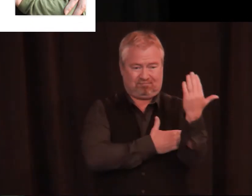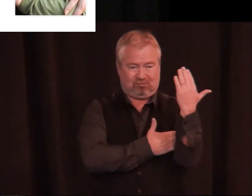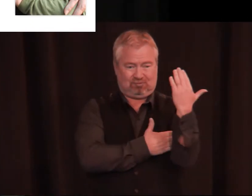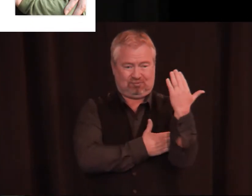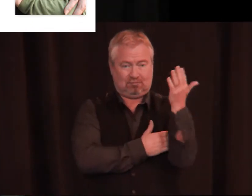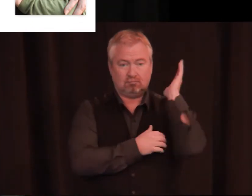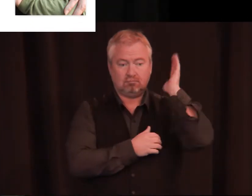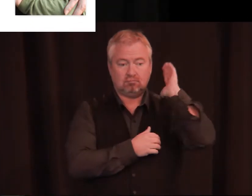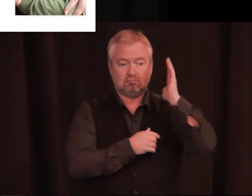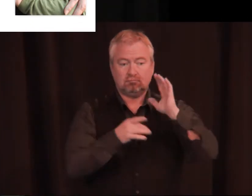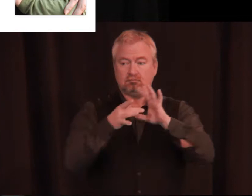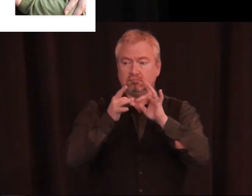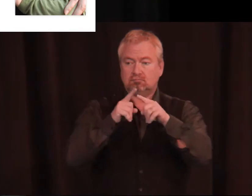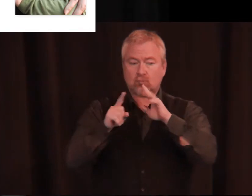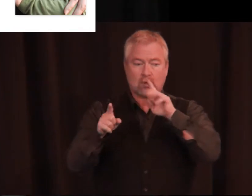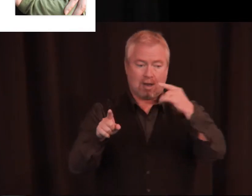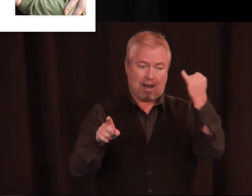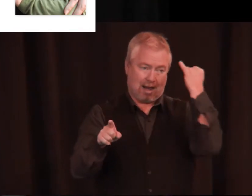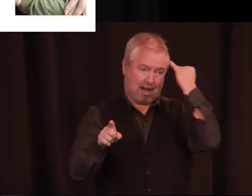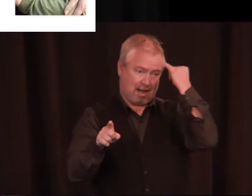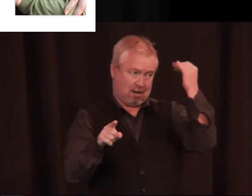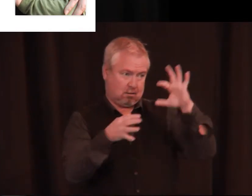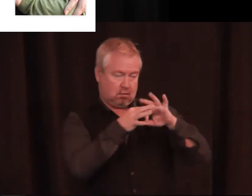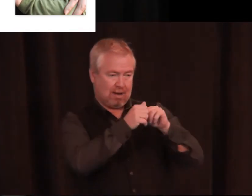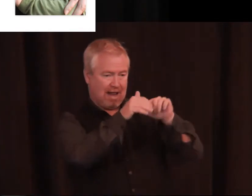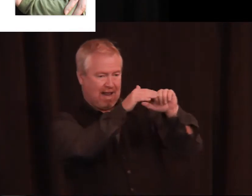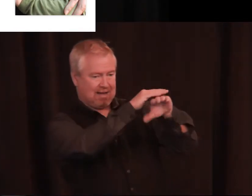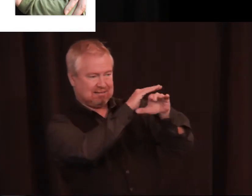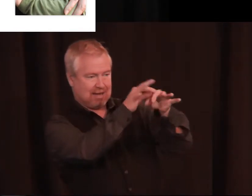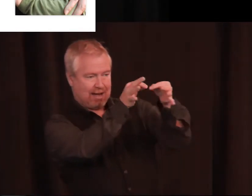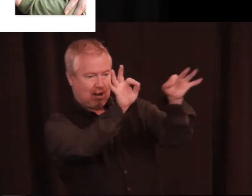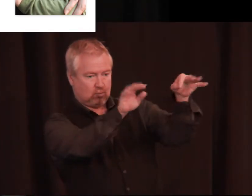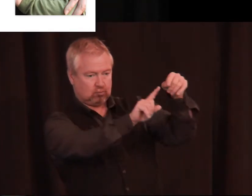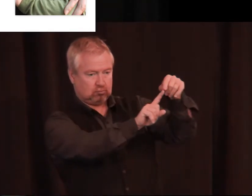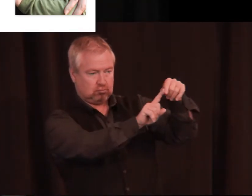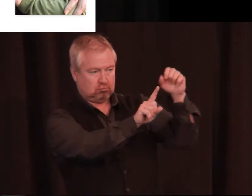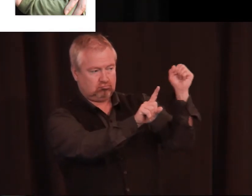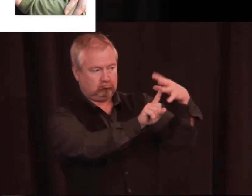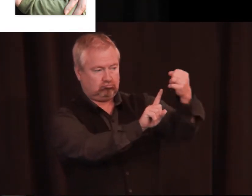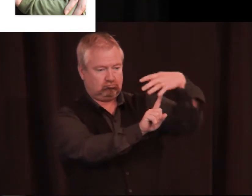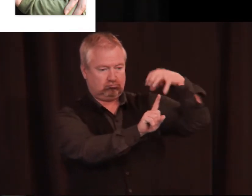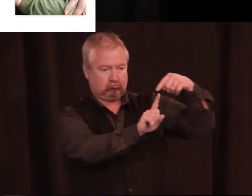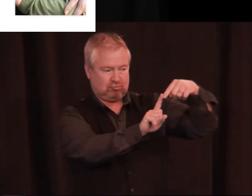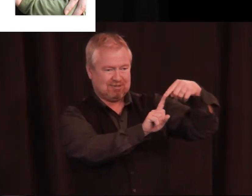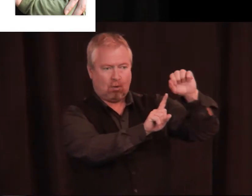it's really this idea of access to language input is critical. That's really the critical message here.